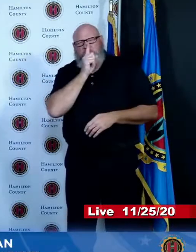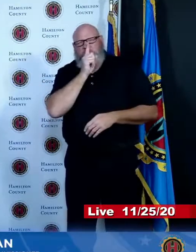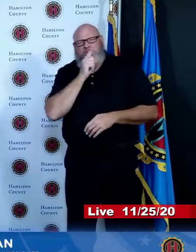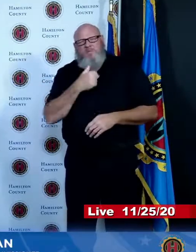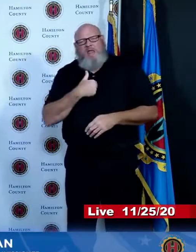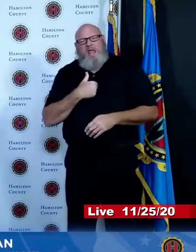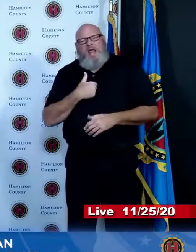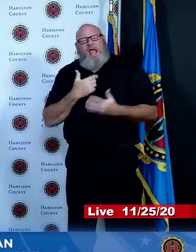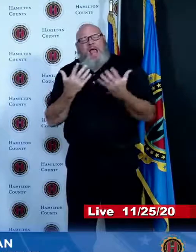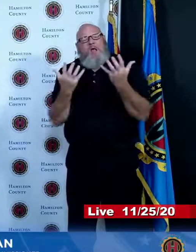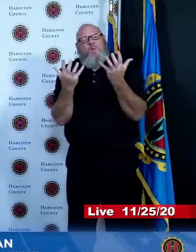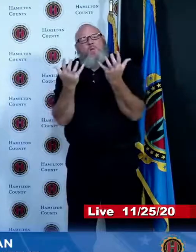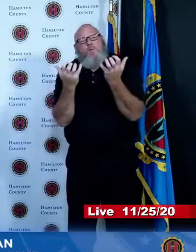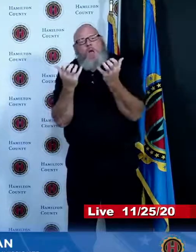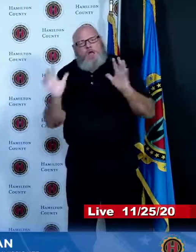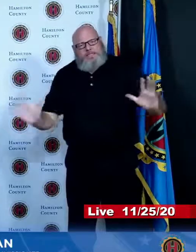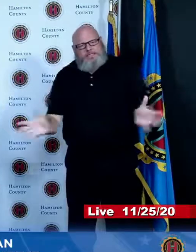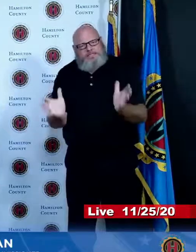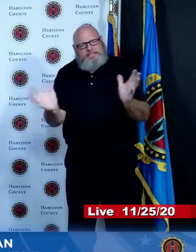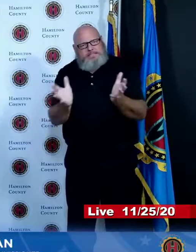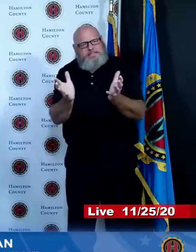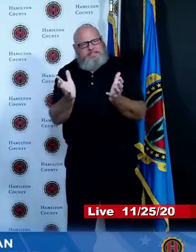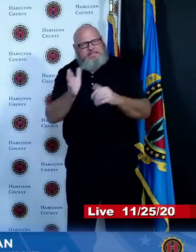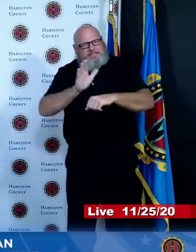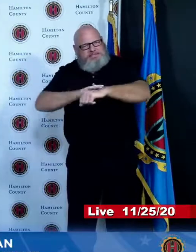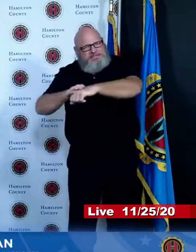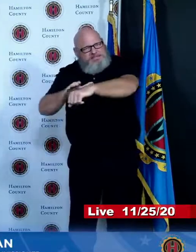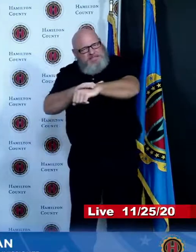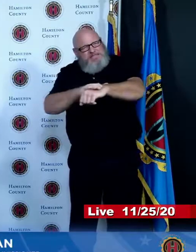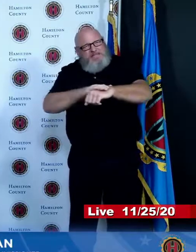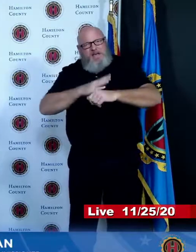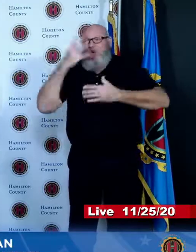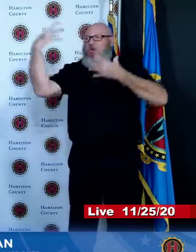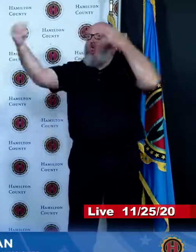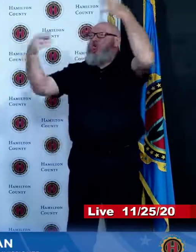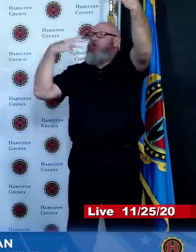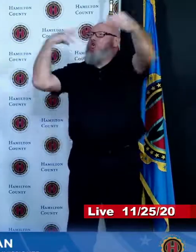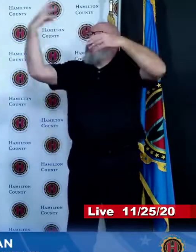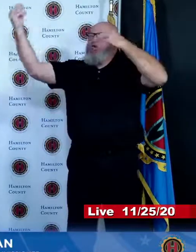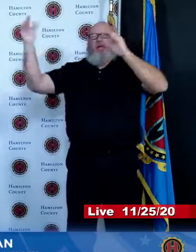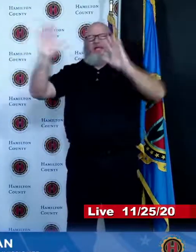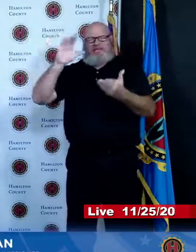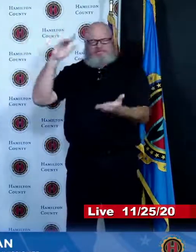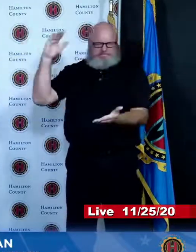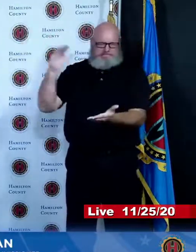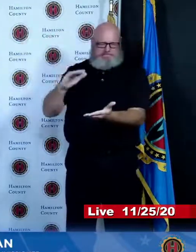I'm asking each one of you to make one additional step in your daily lives to help slow the spread